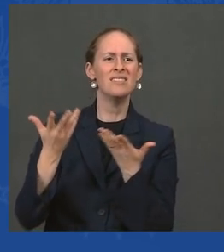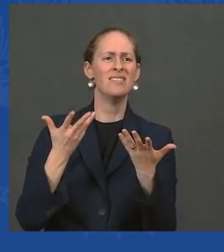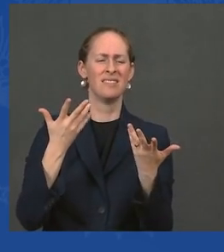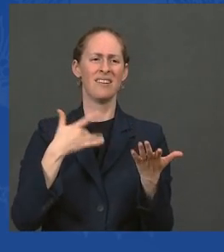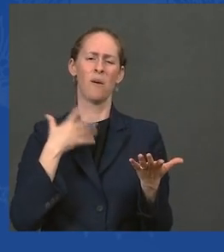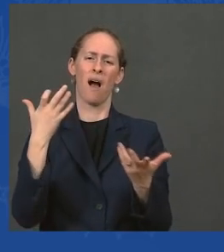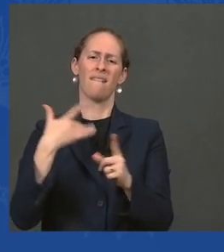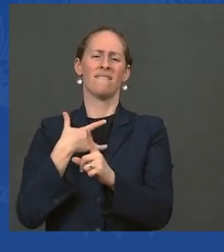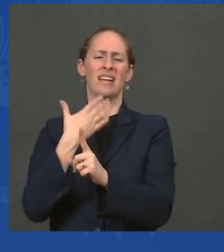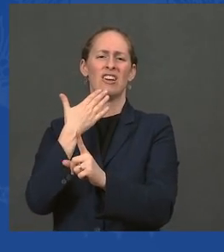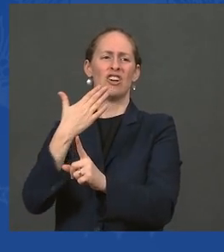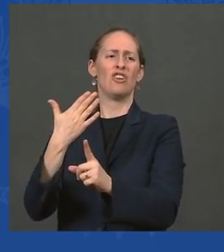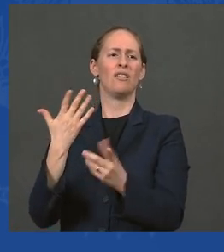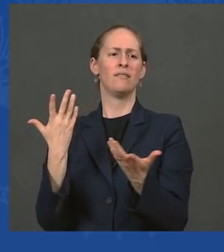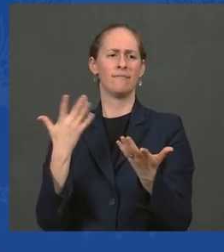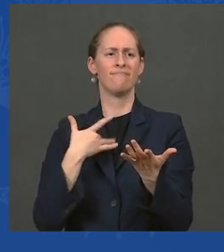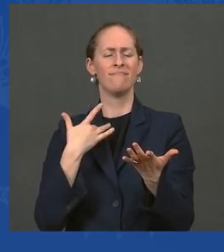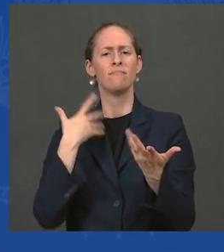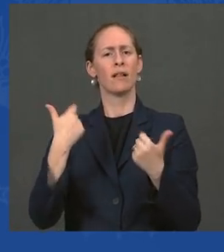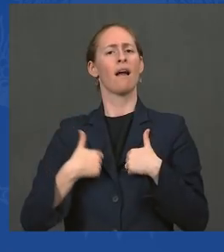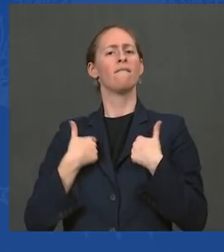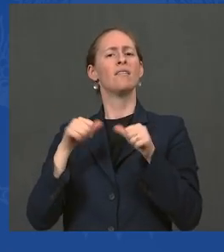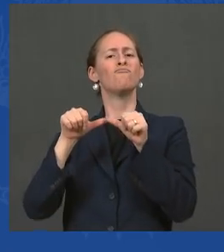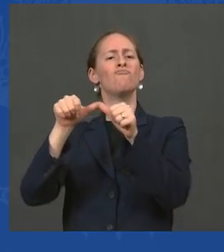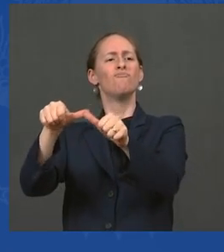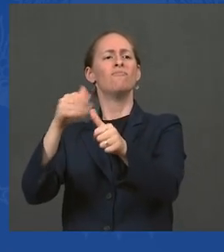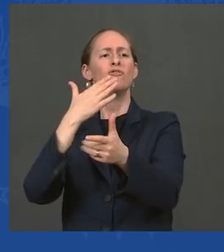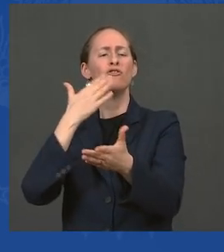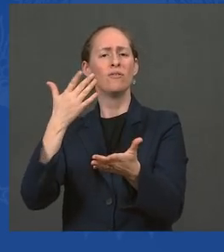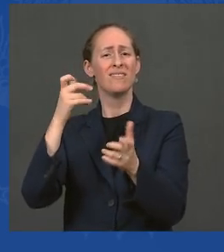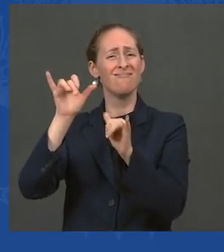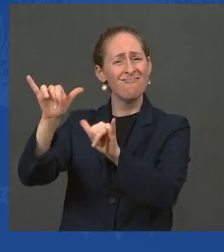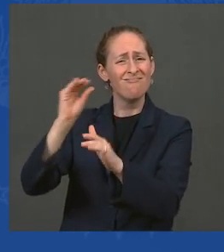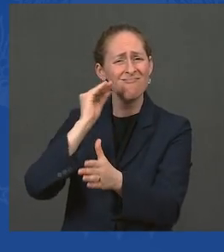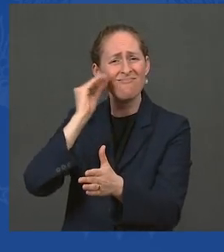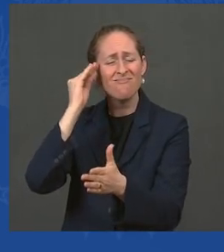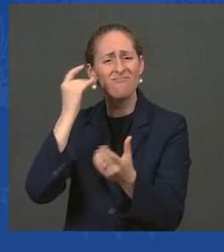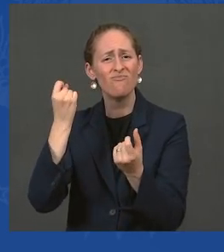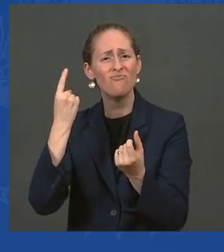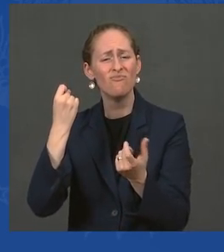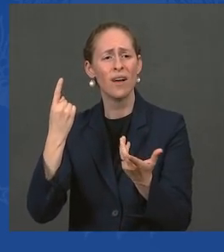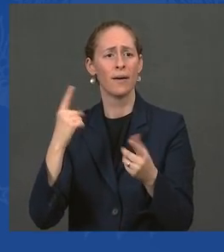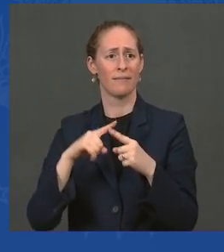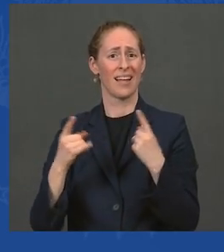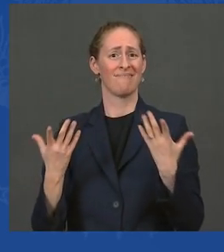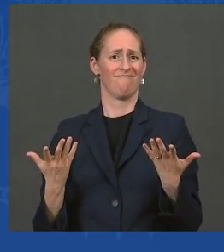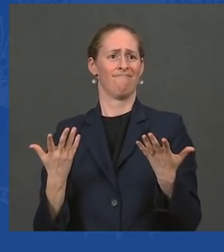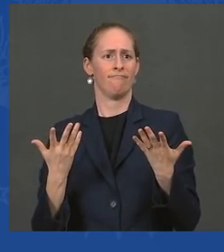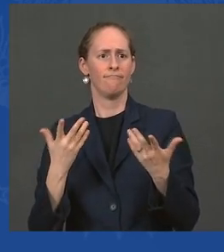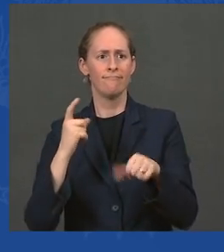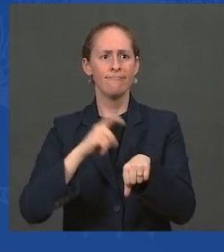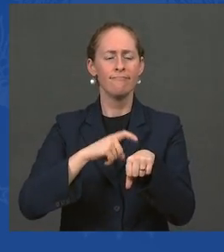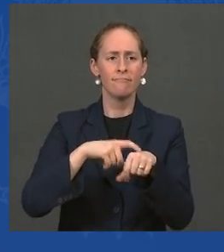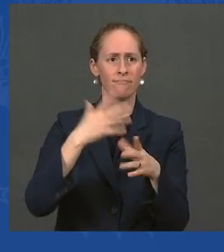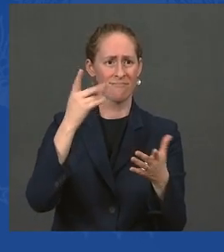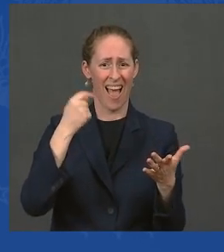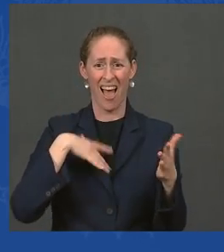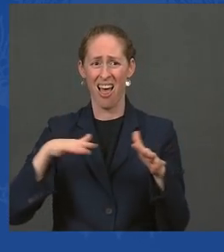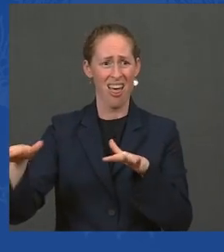They do better, they live longer if they can stay in their own home. But you also don't have the time or the money to take care of them at home, to do it.